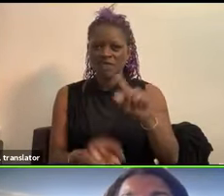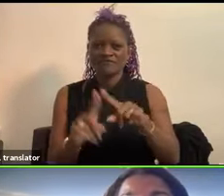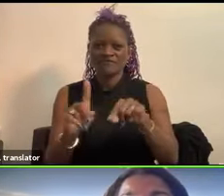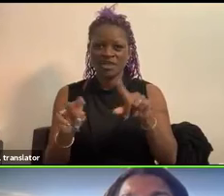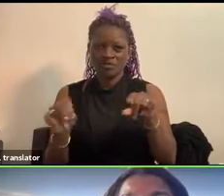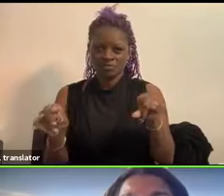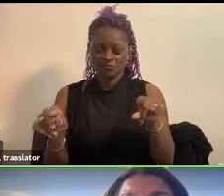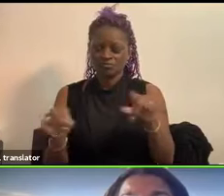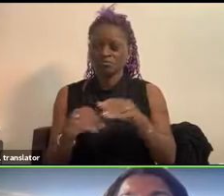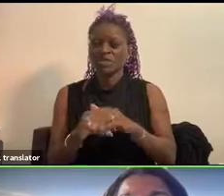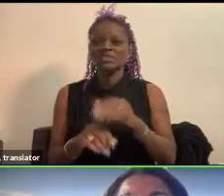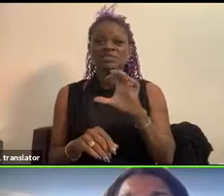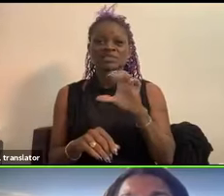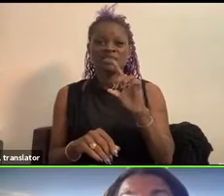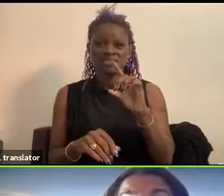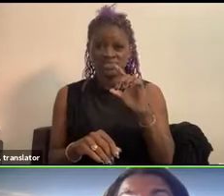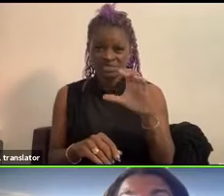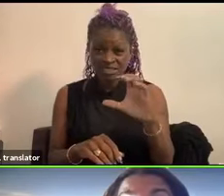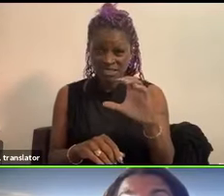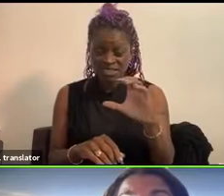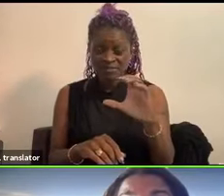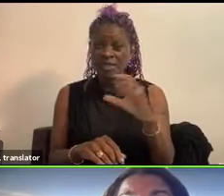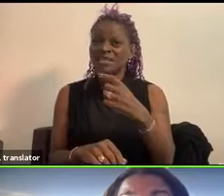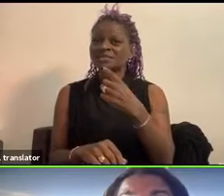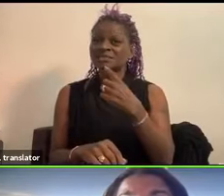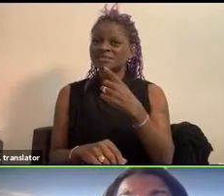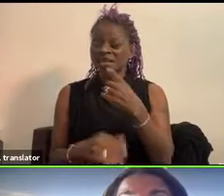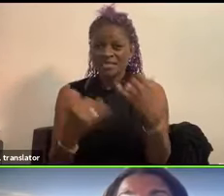Control and Prevention say is now responsible for.